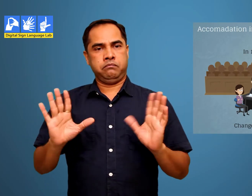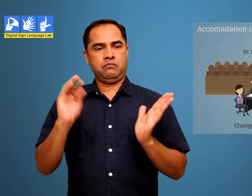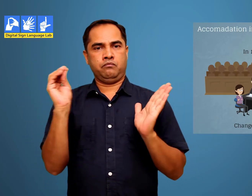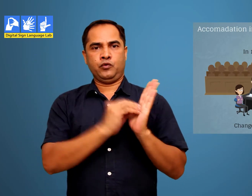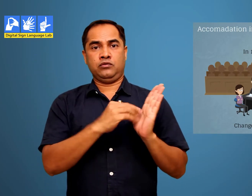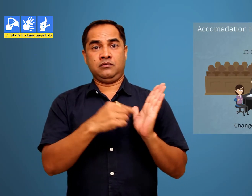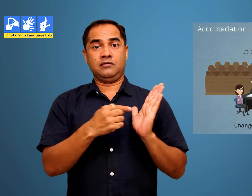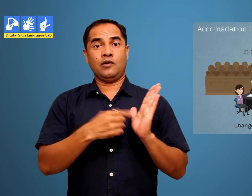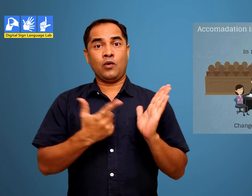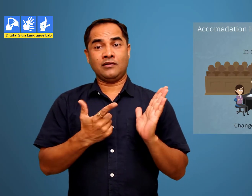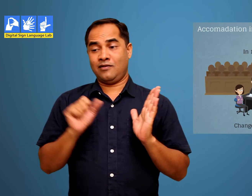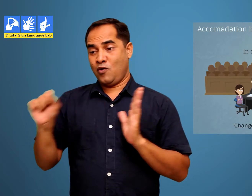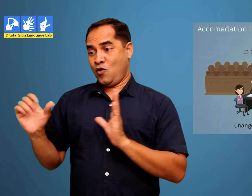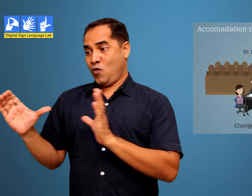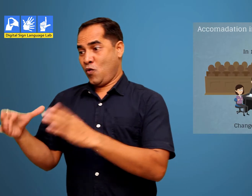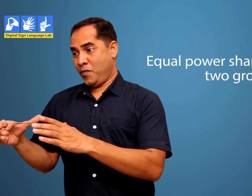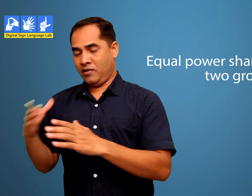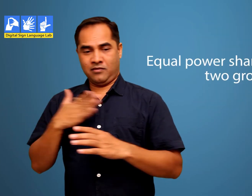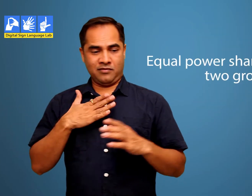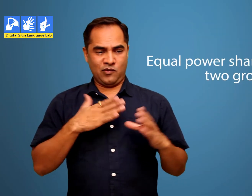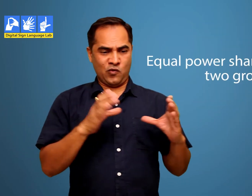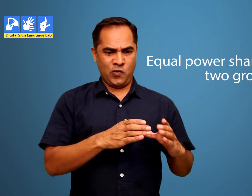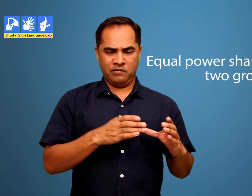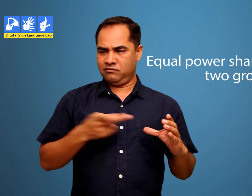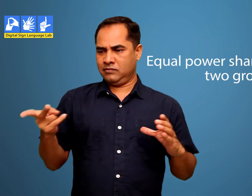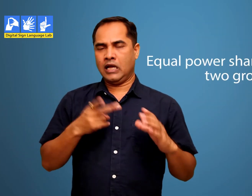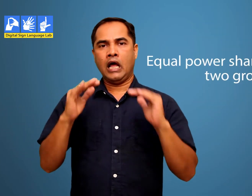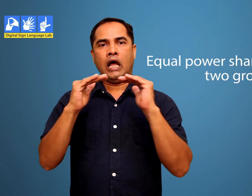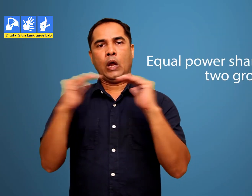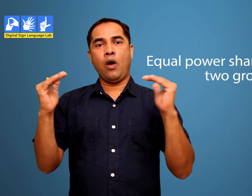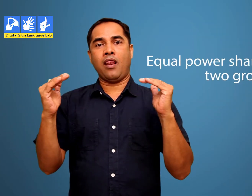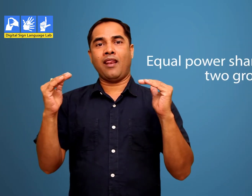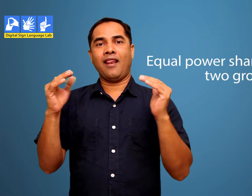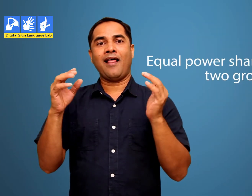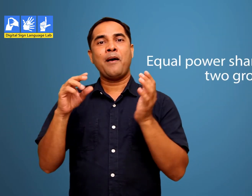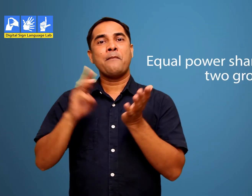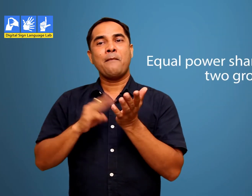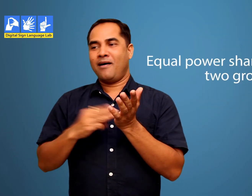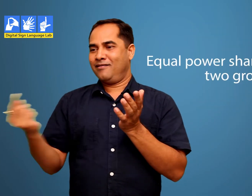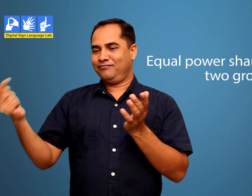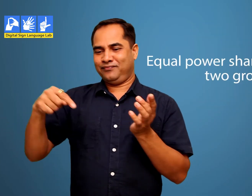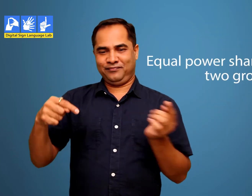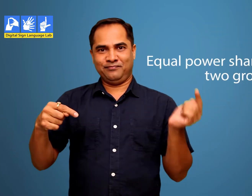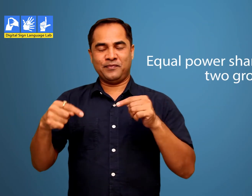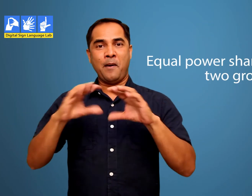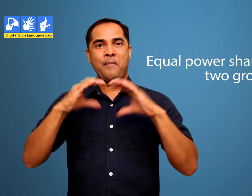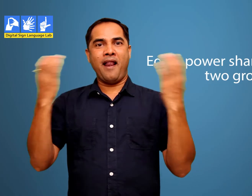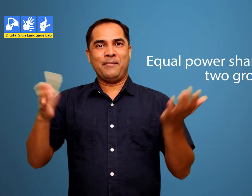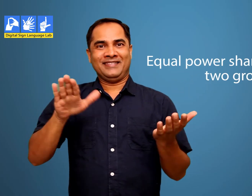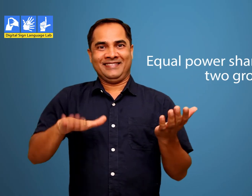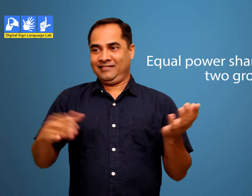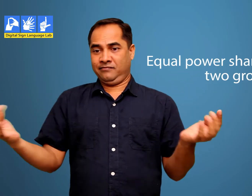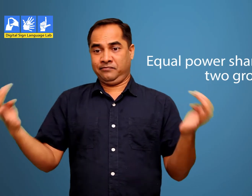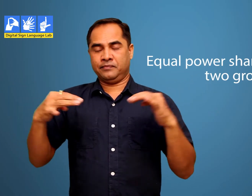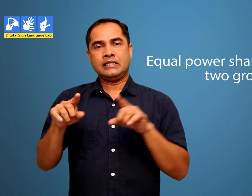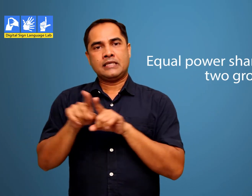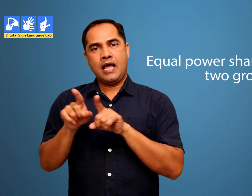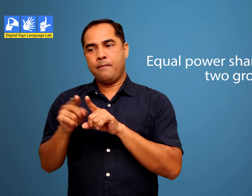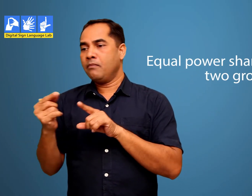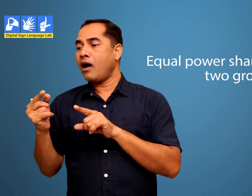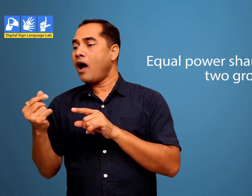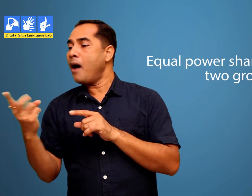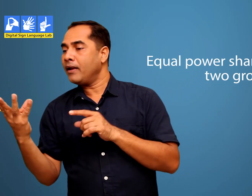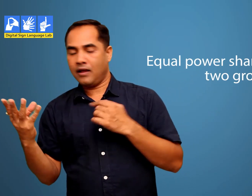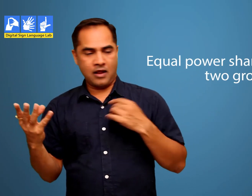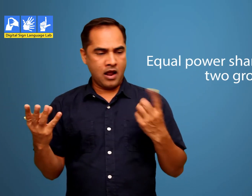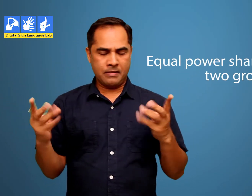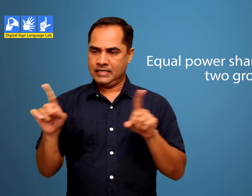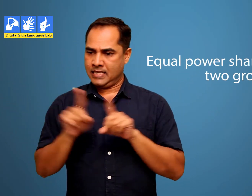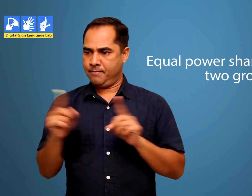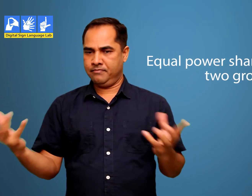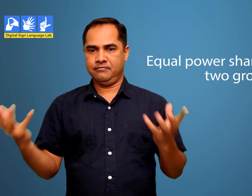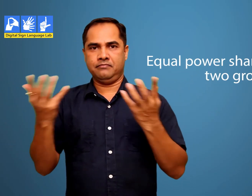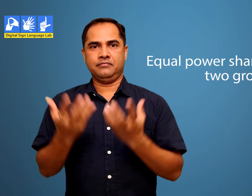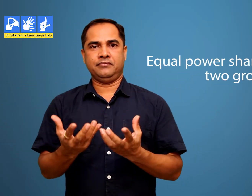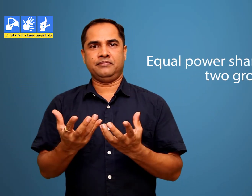ministers shall be equal in the central government. That is part of their